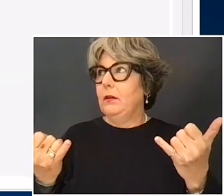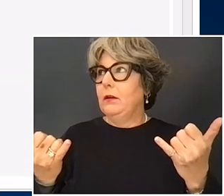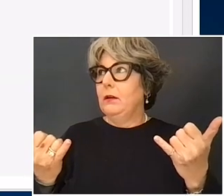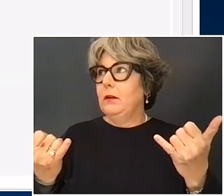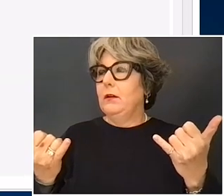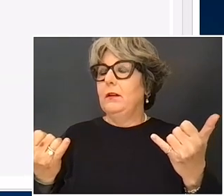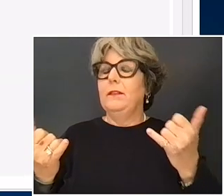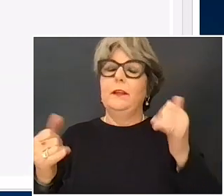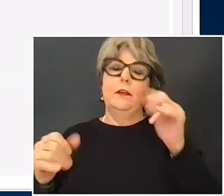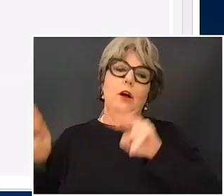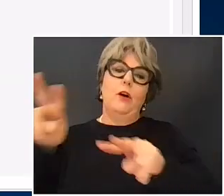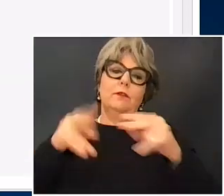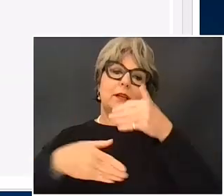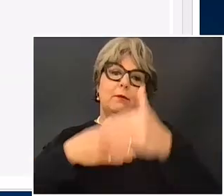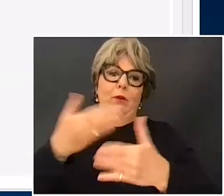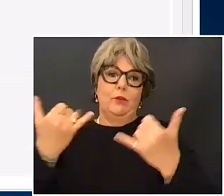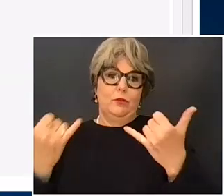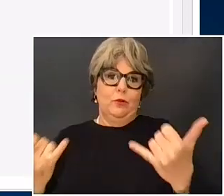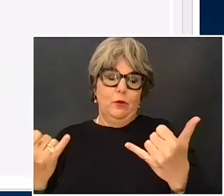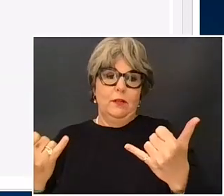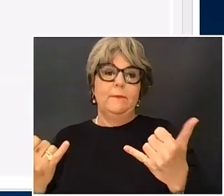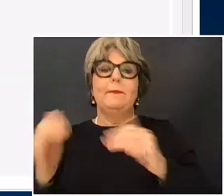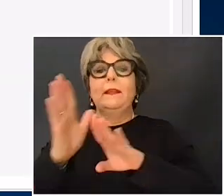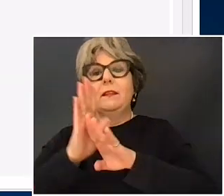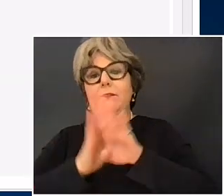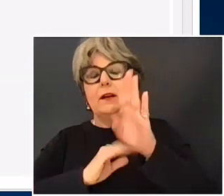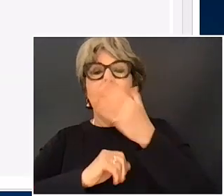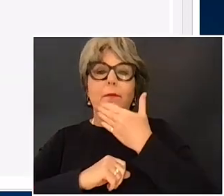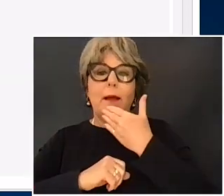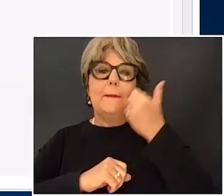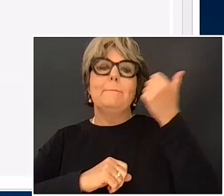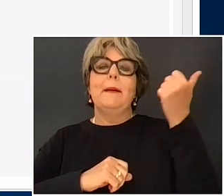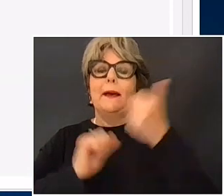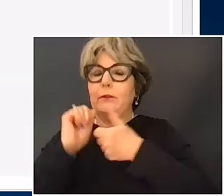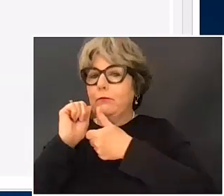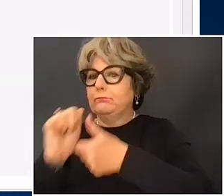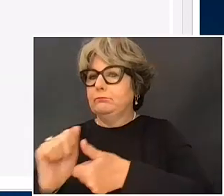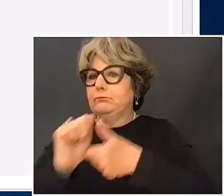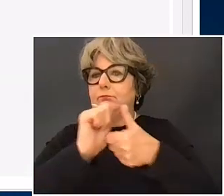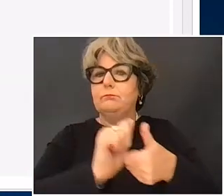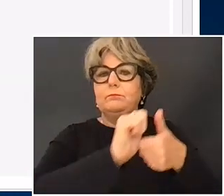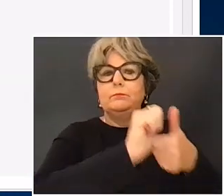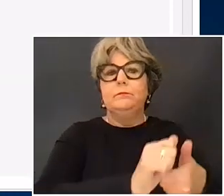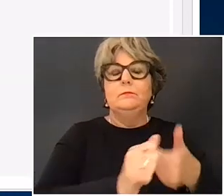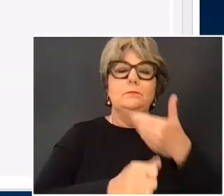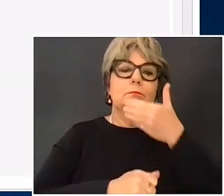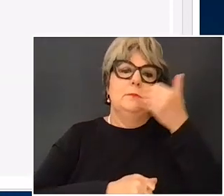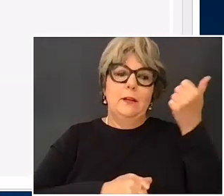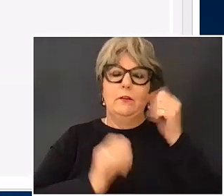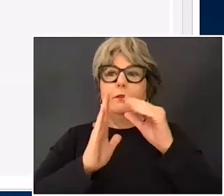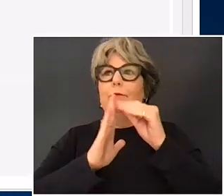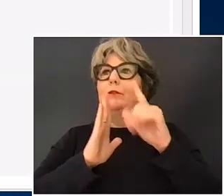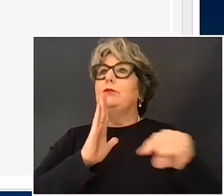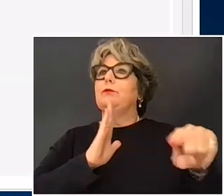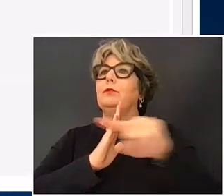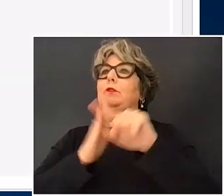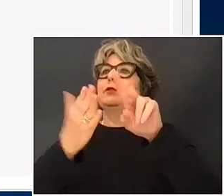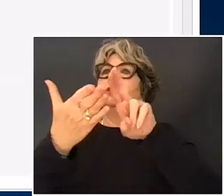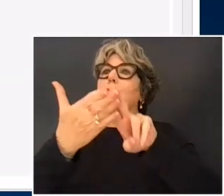that already exists and create a better tracking mechanism for students who are enrolled through that modality.